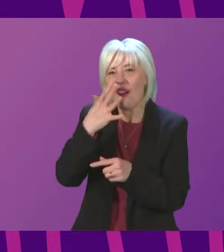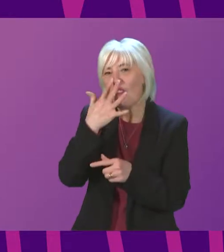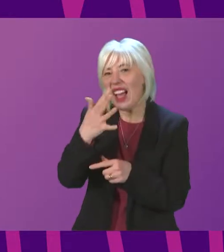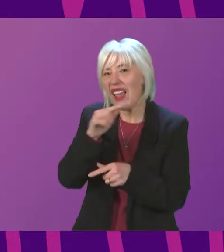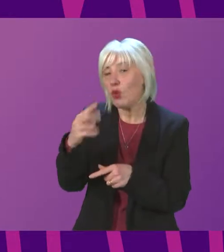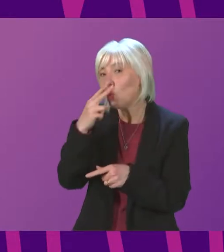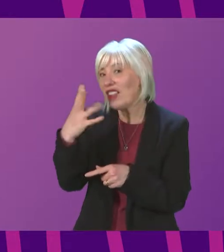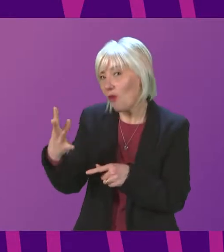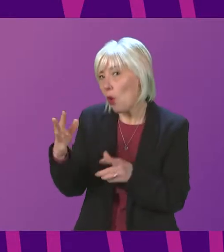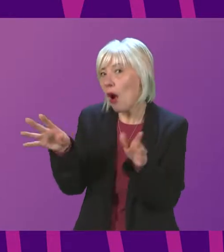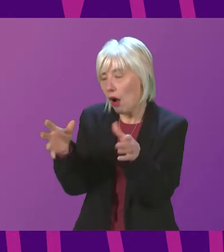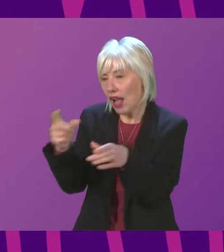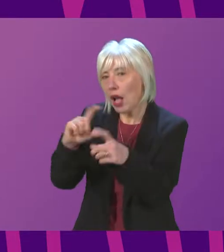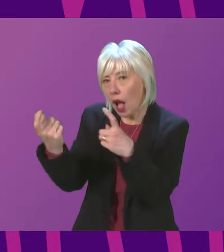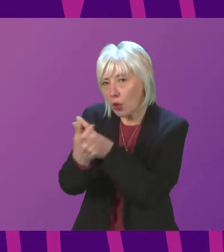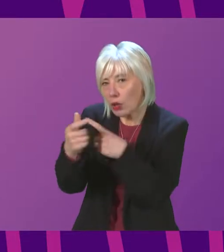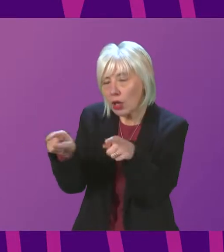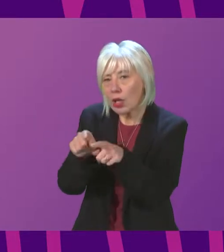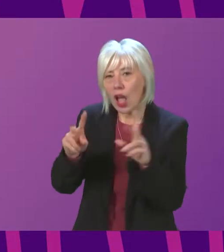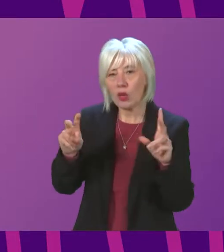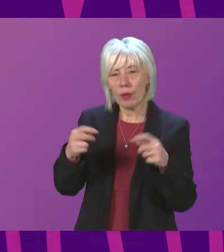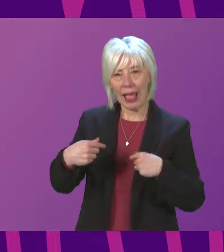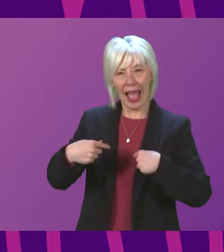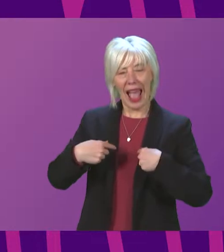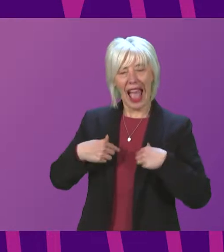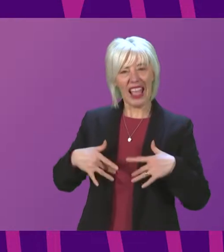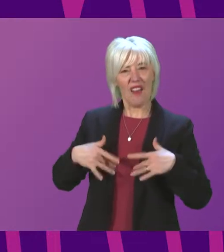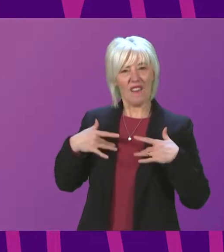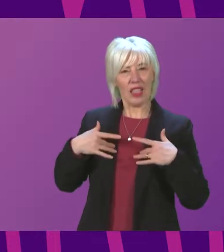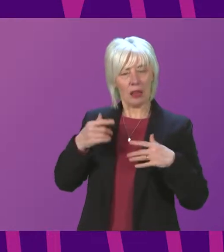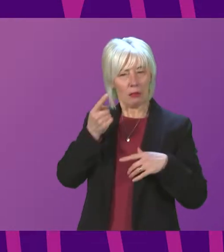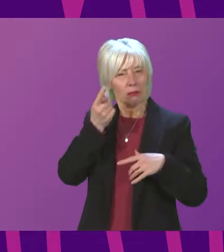We have also funded the aye feel and Mind Yer Time web resources, which provide information